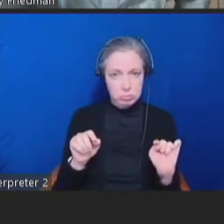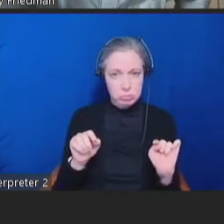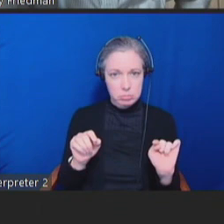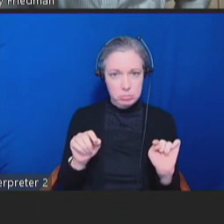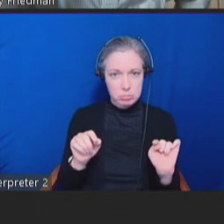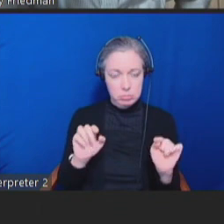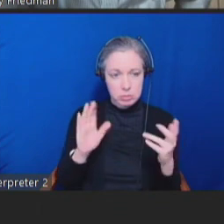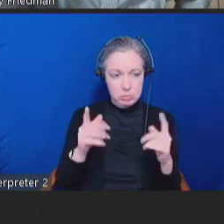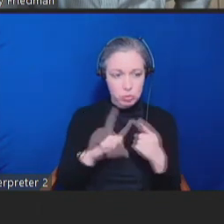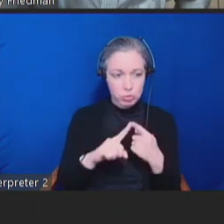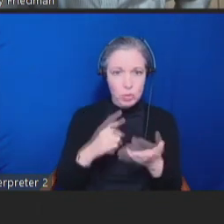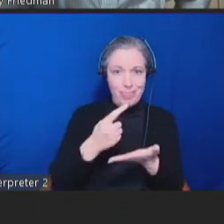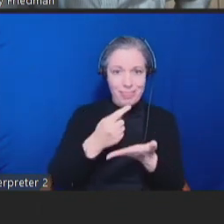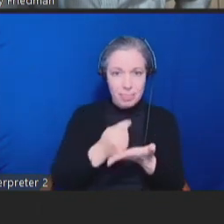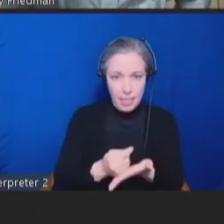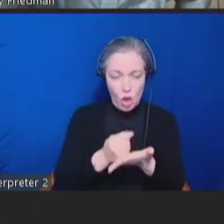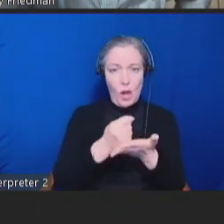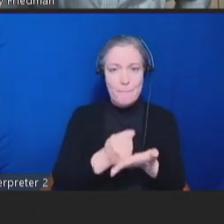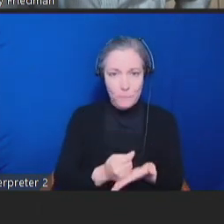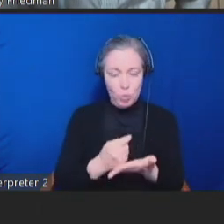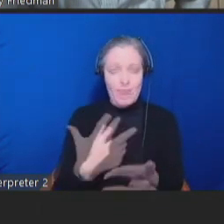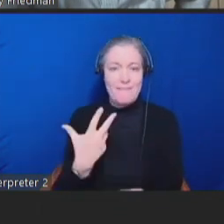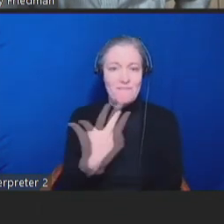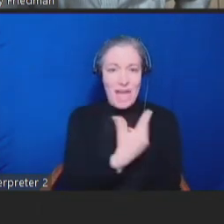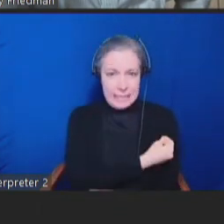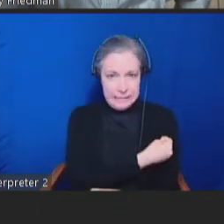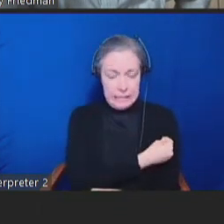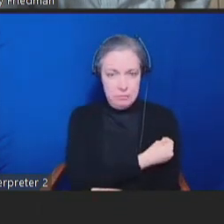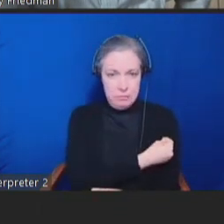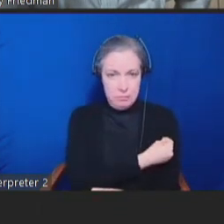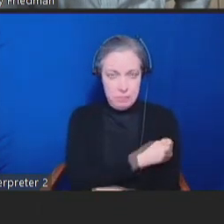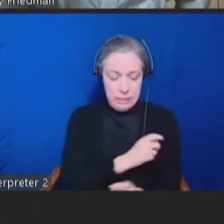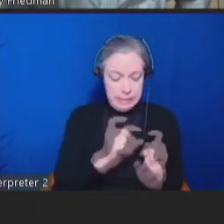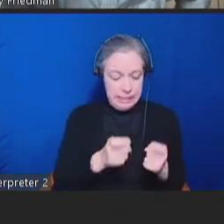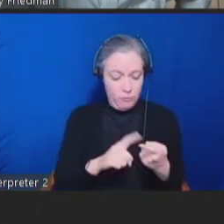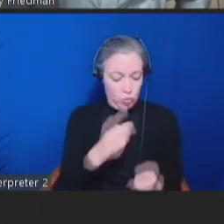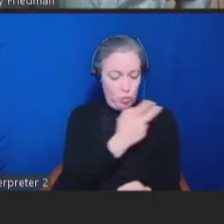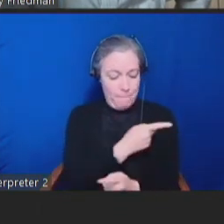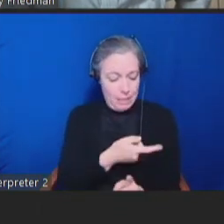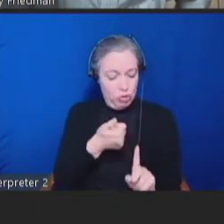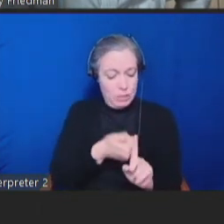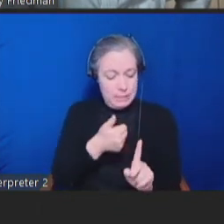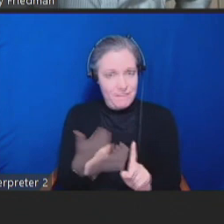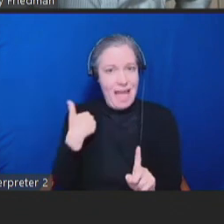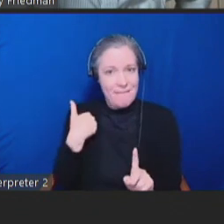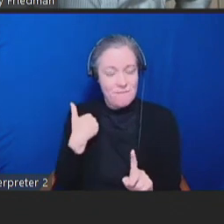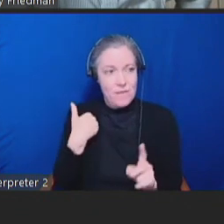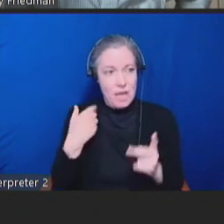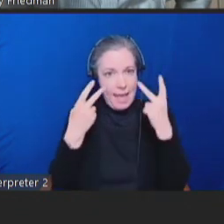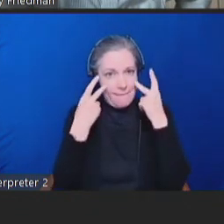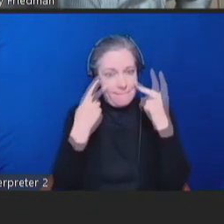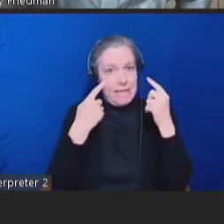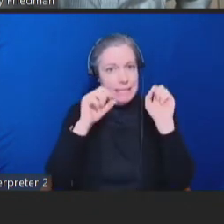vaccine, which is given in patients with visible cancer, our clinical trial was